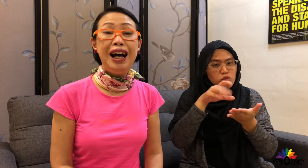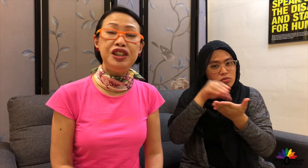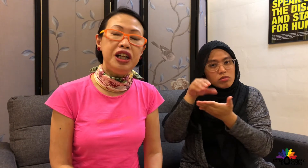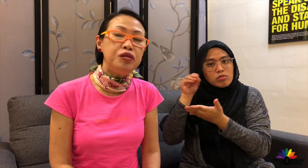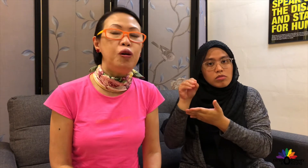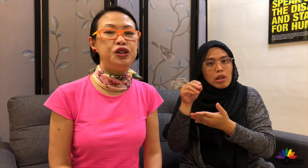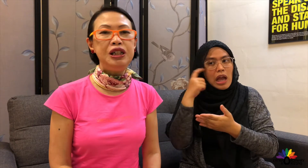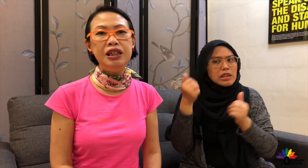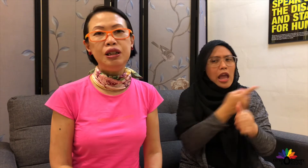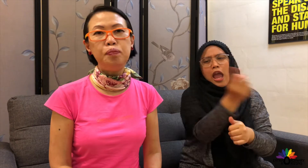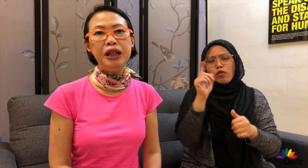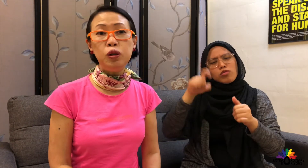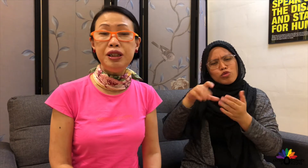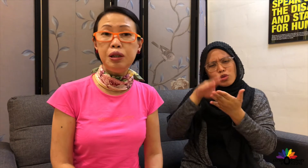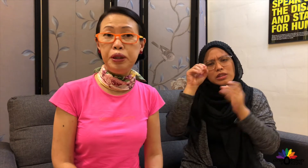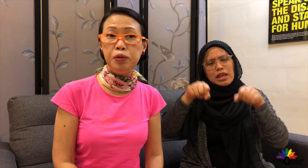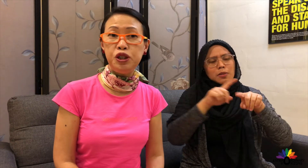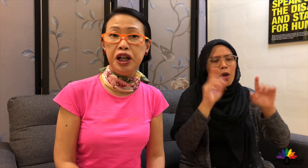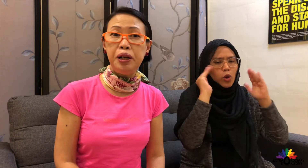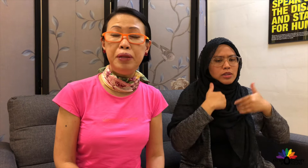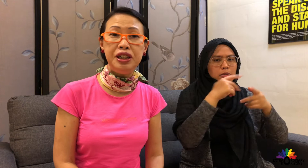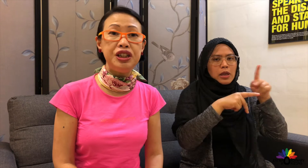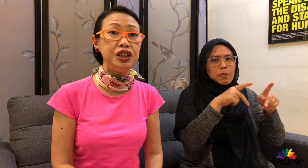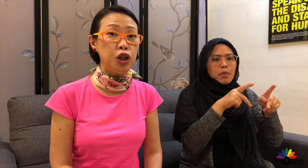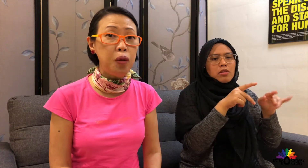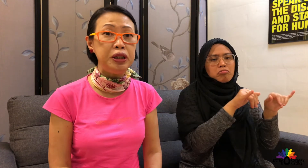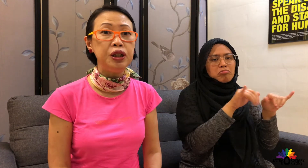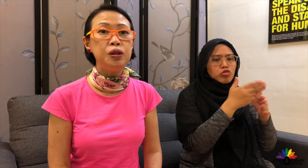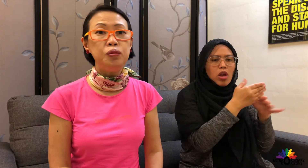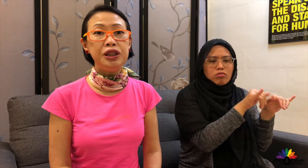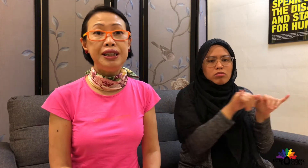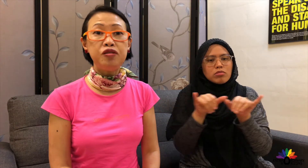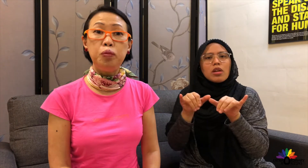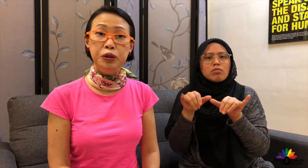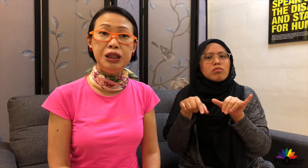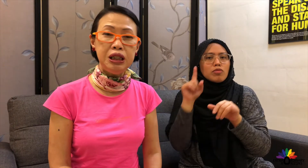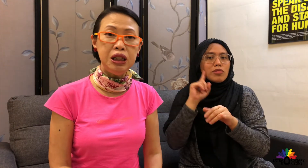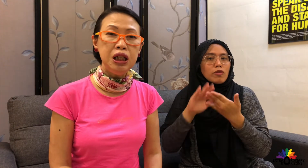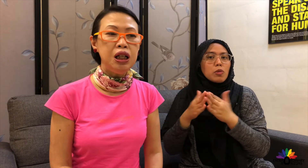I think everyone should learn it, but autistic people share many things in common with the deaf community.